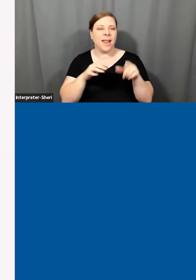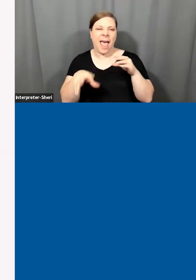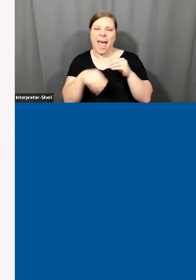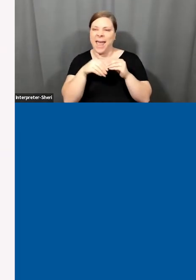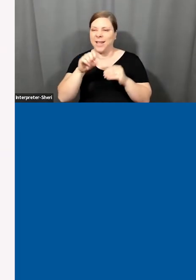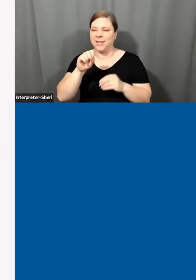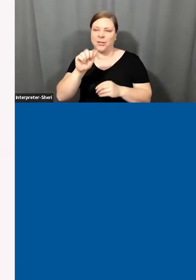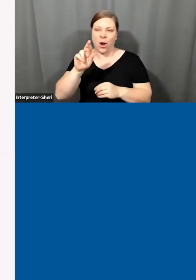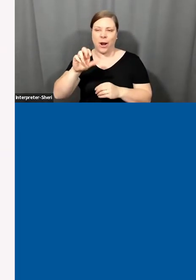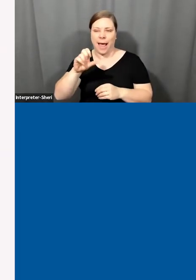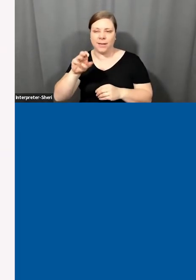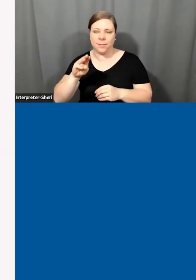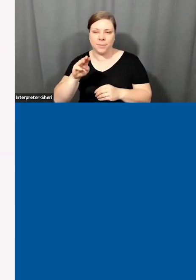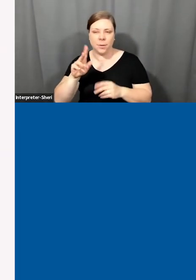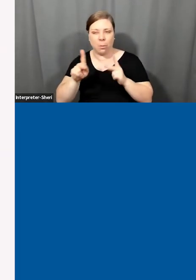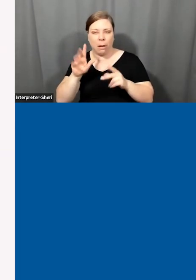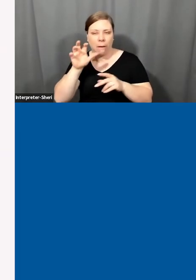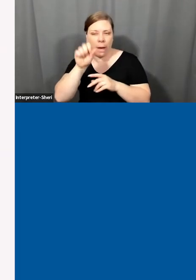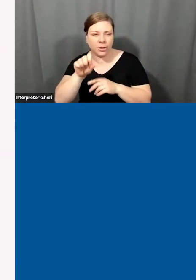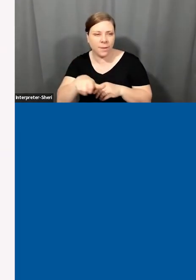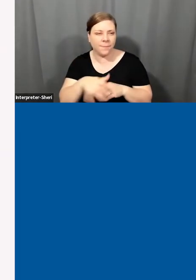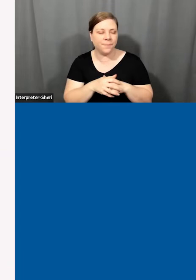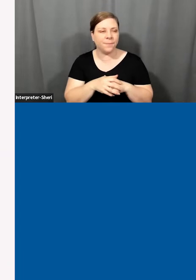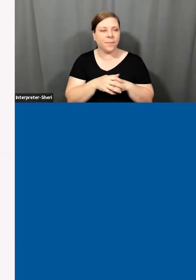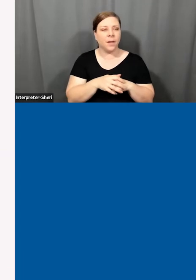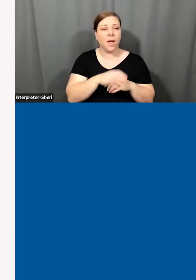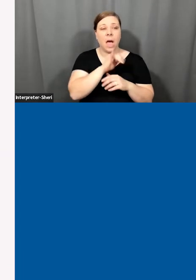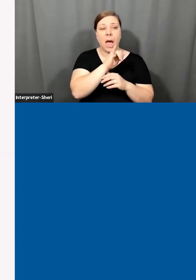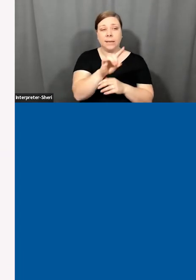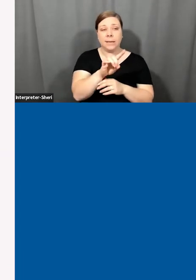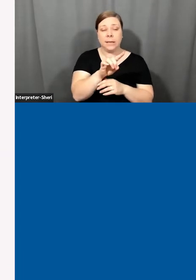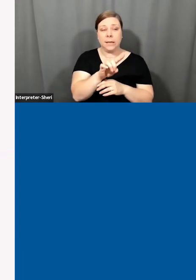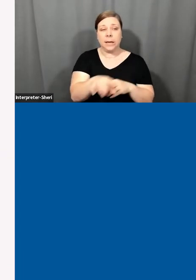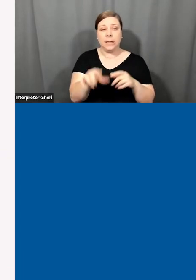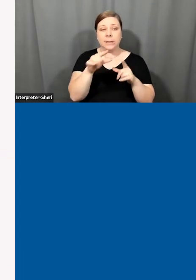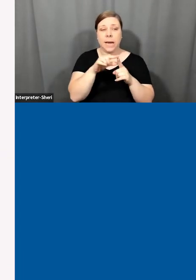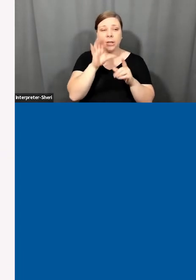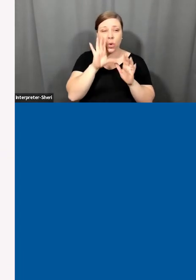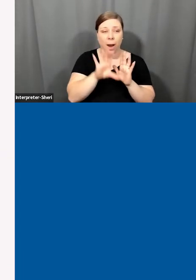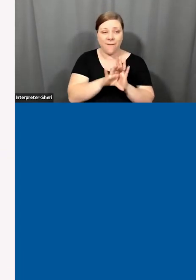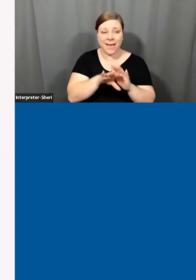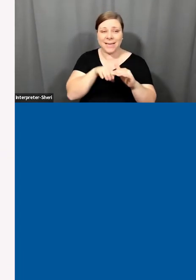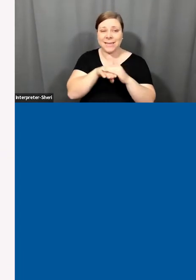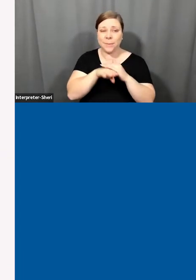We must design with disabled people, not just for them. Social media access is a basic human right,